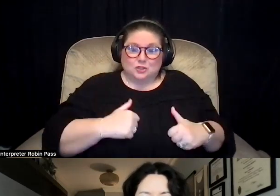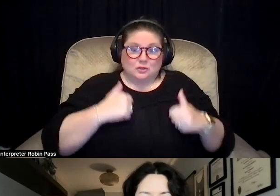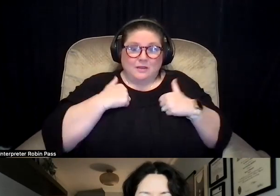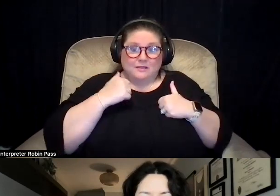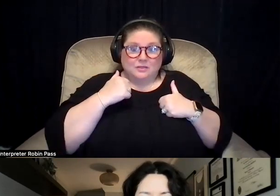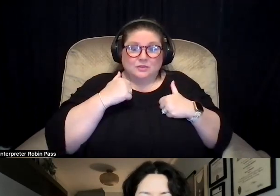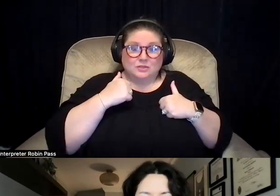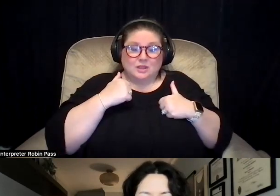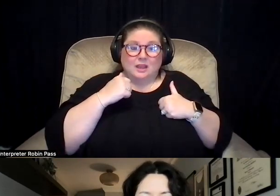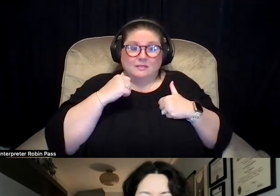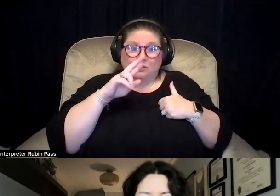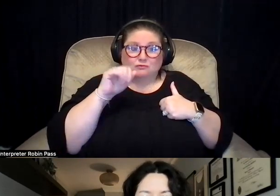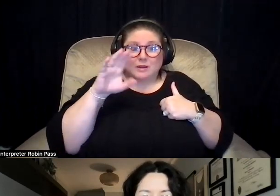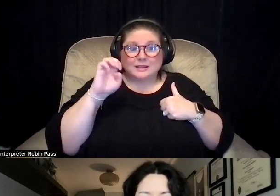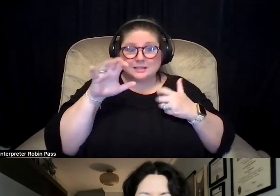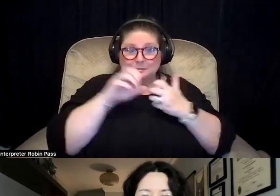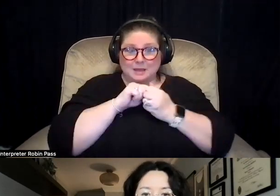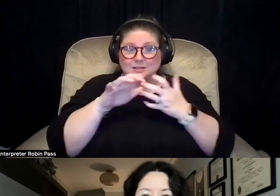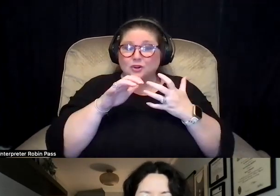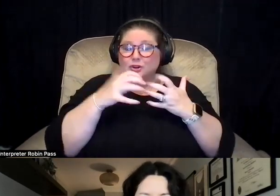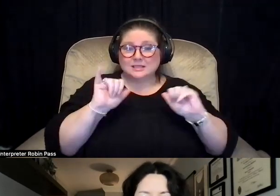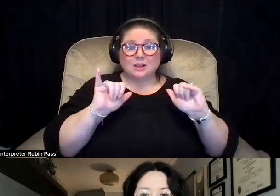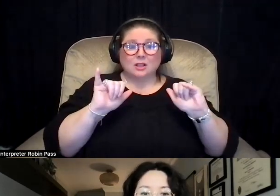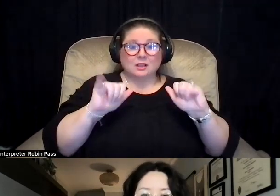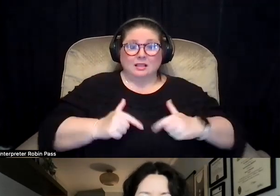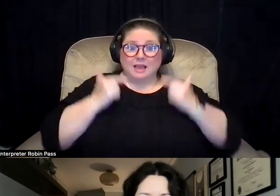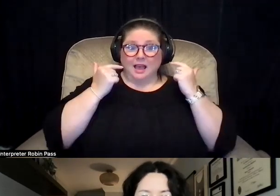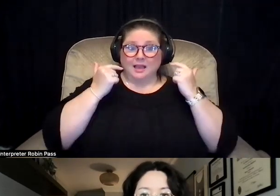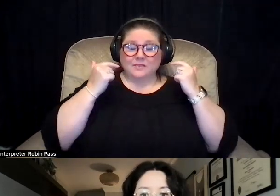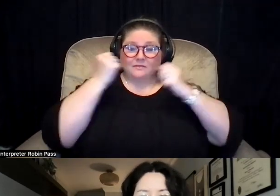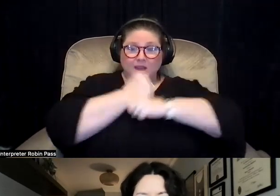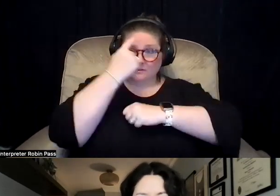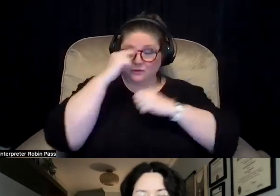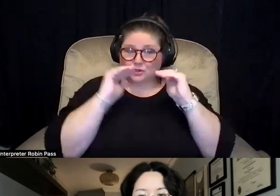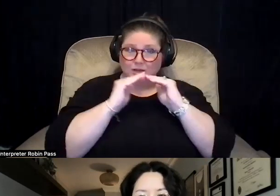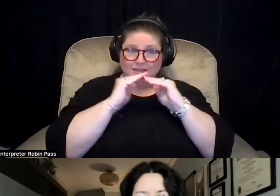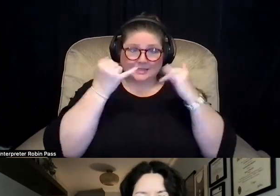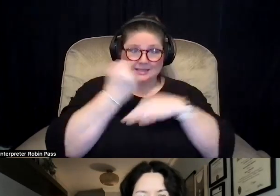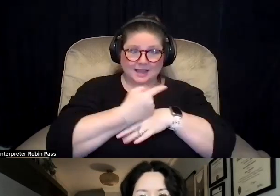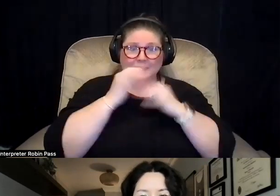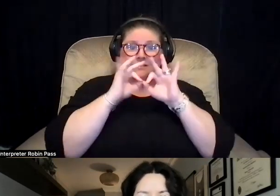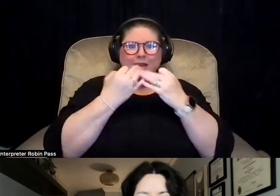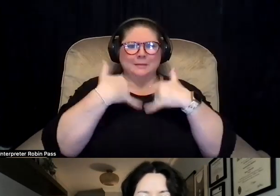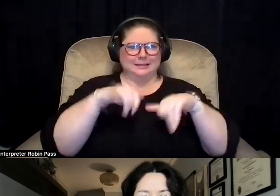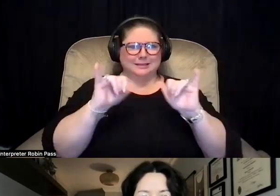still alive and still fighting for justice today their families are still here uh there are also